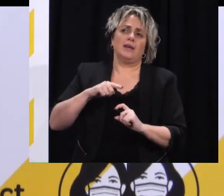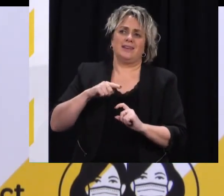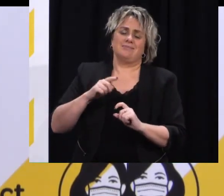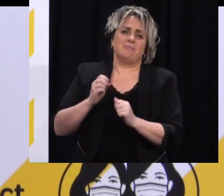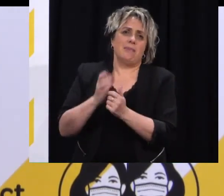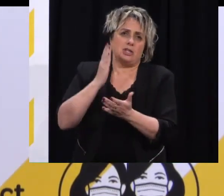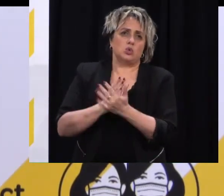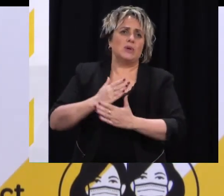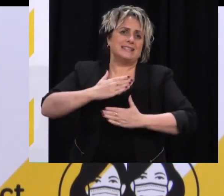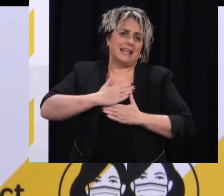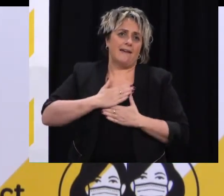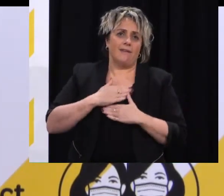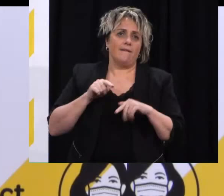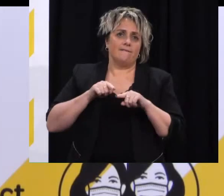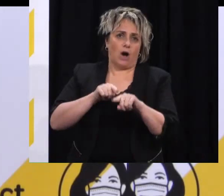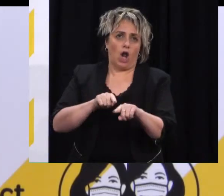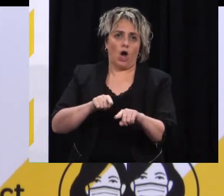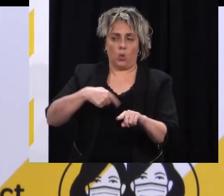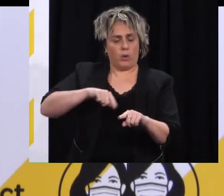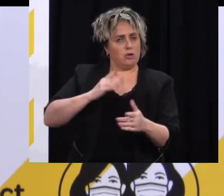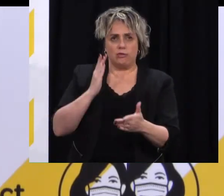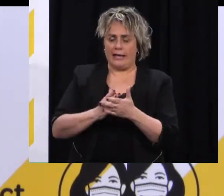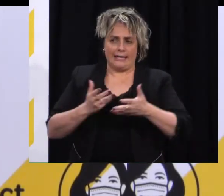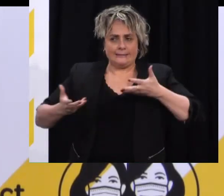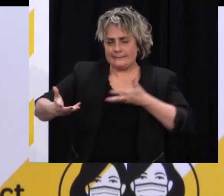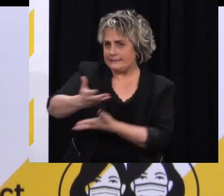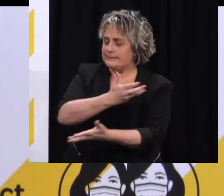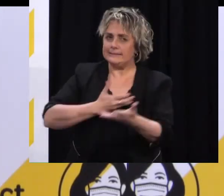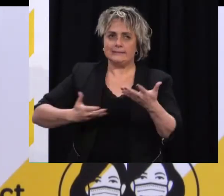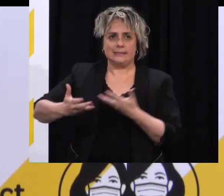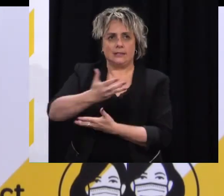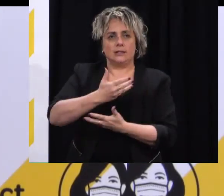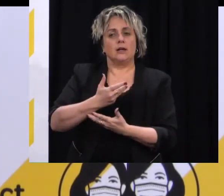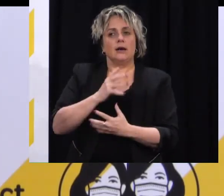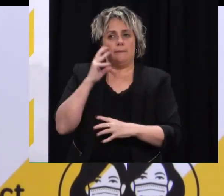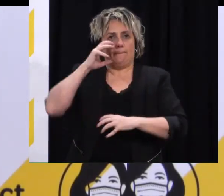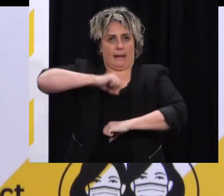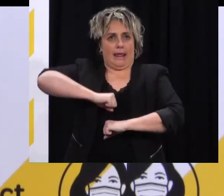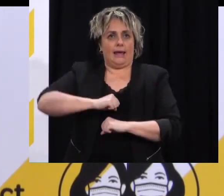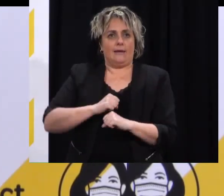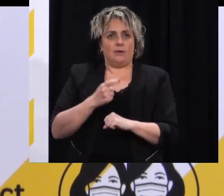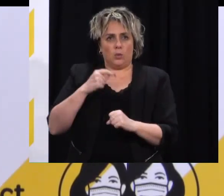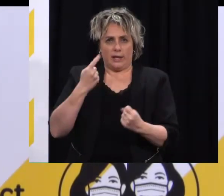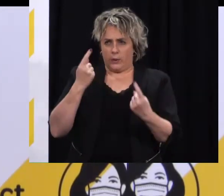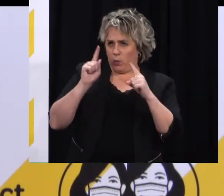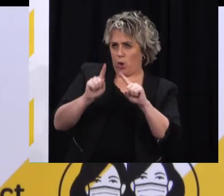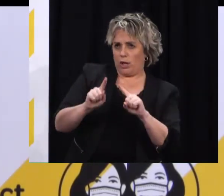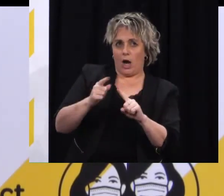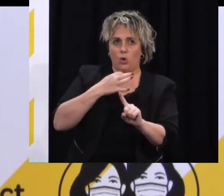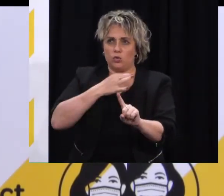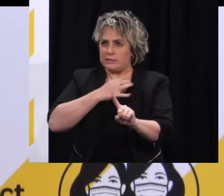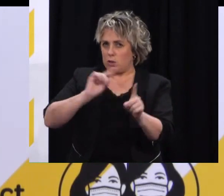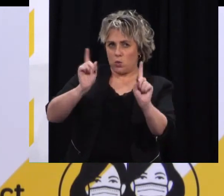You can see that in the way we're using our settings. To those individuals I say we wouldn't have made this